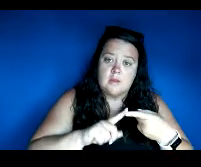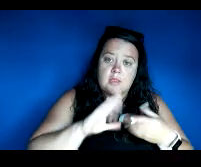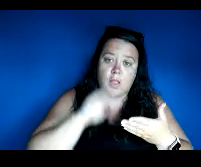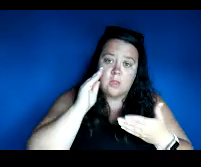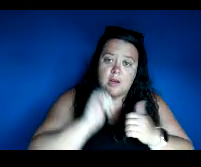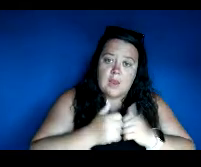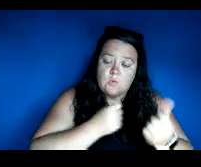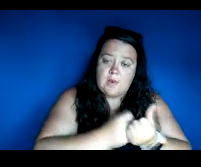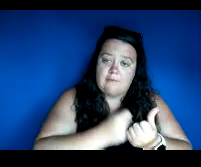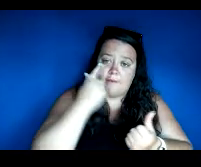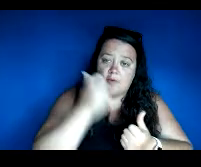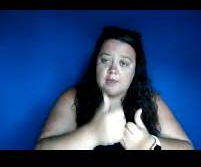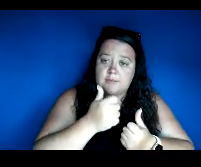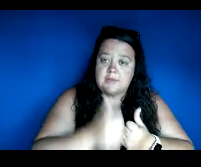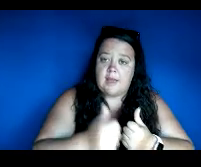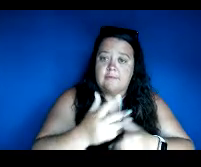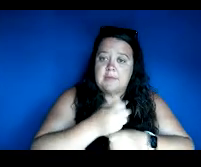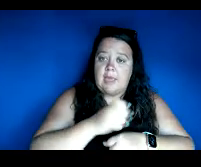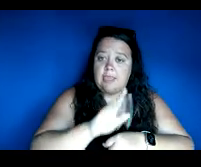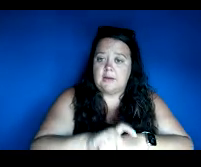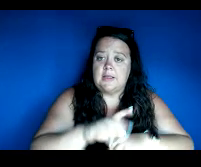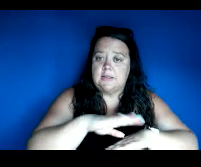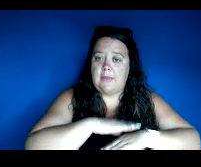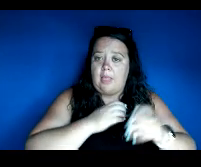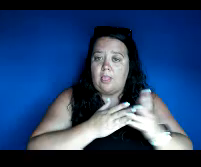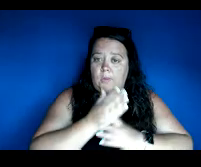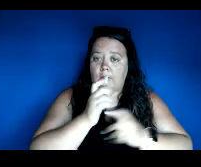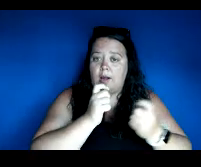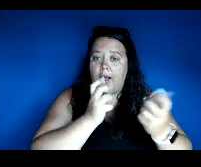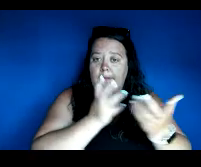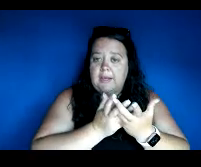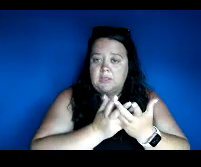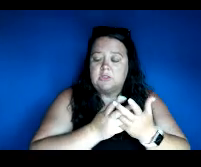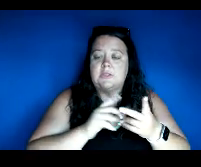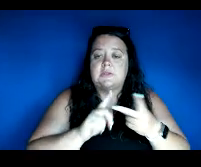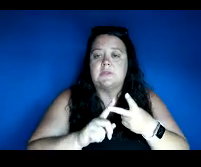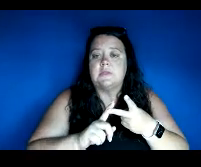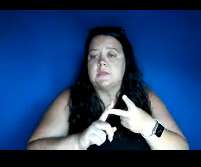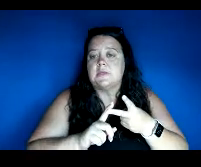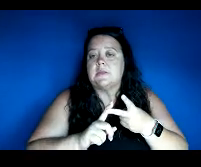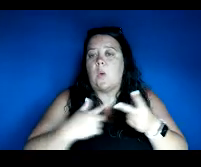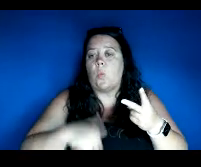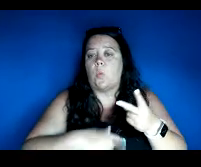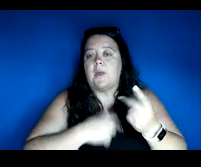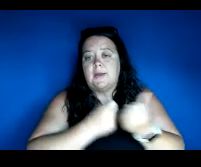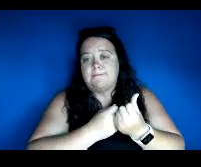get their needs met through accommodations. And then, you know, we do some advocacy and some education